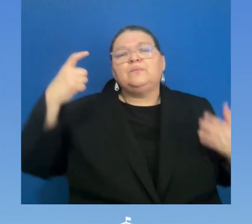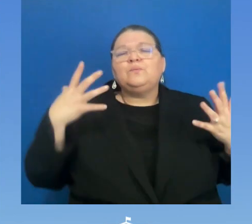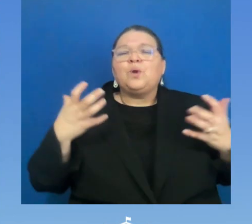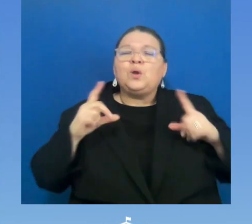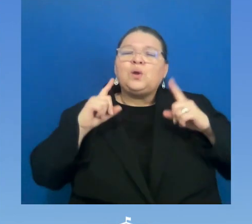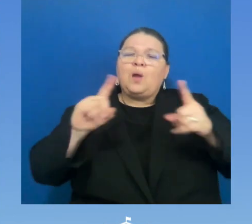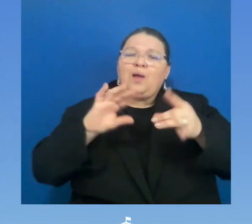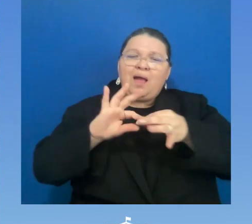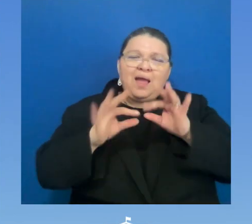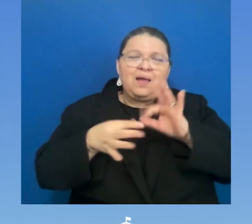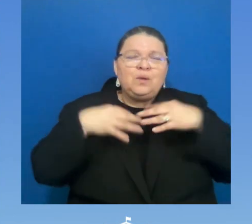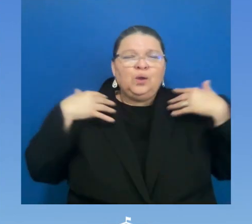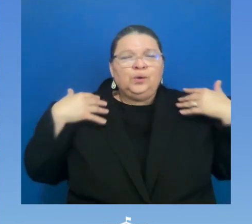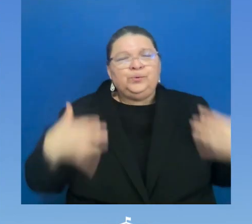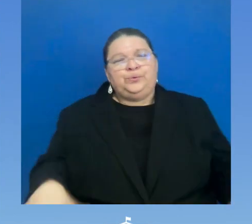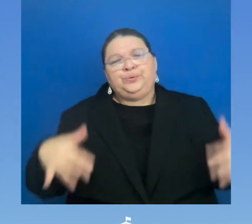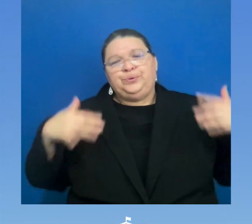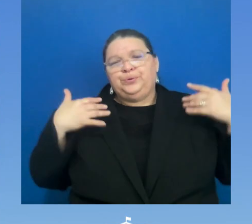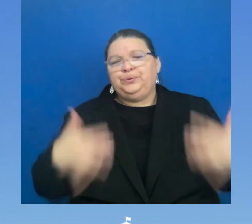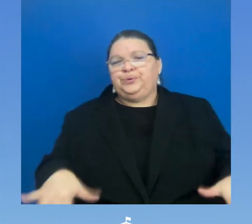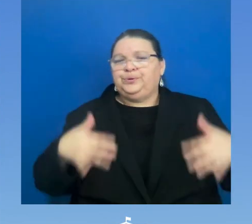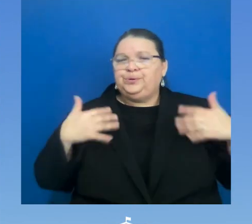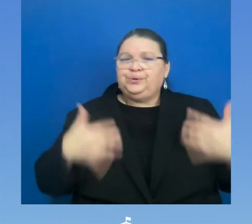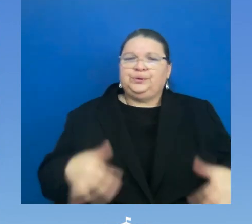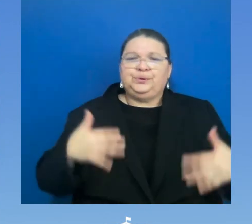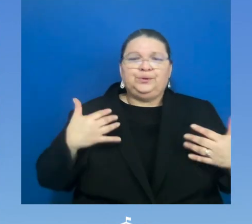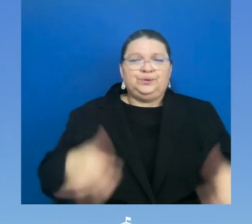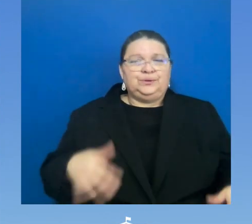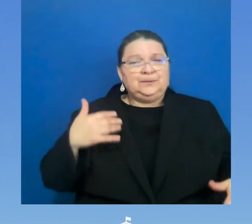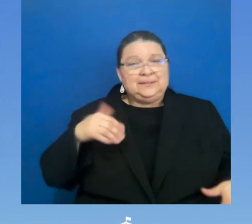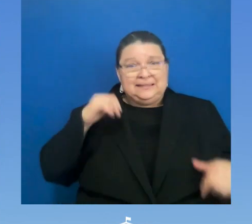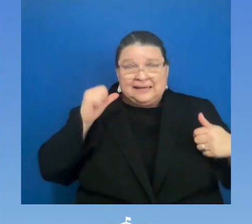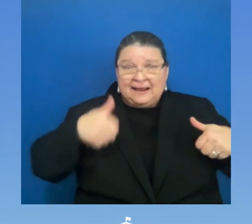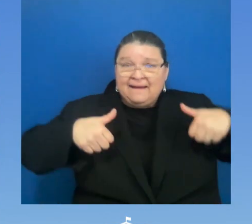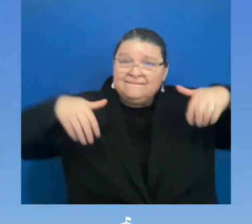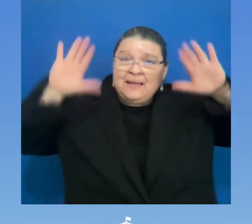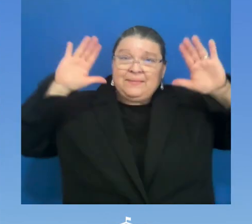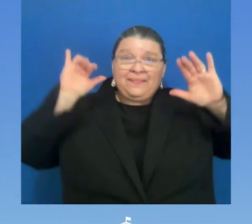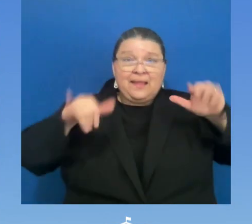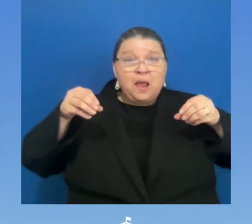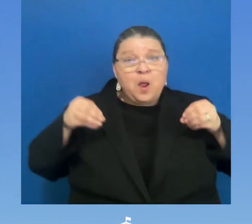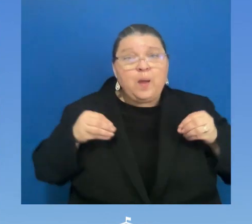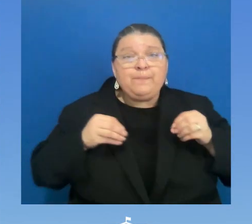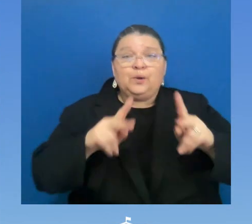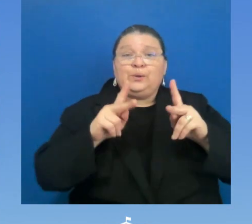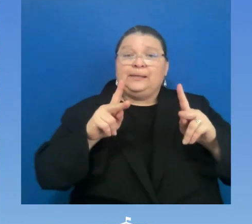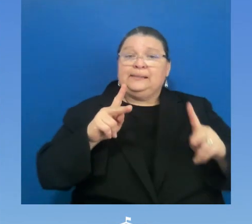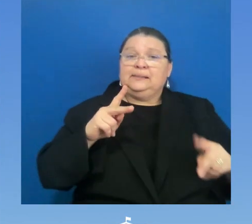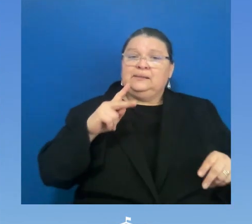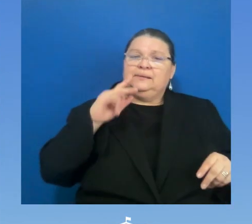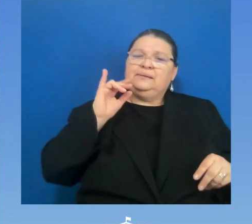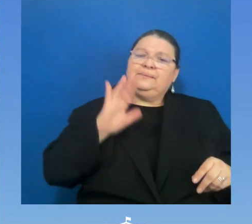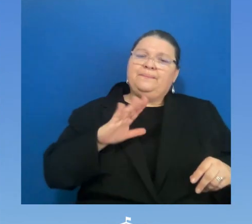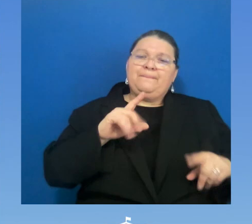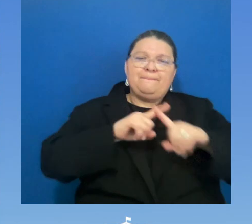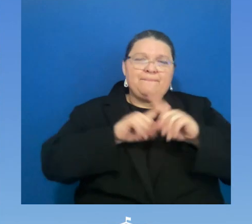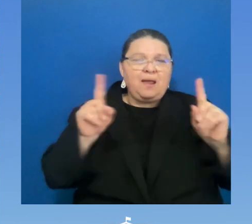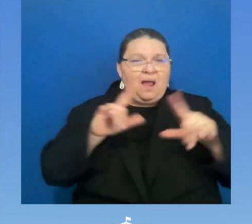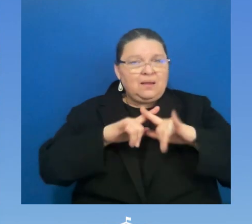Ms. Scurry: -- was very, very difficult but very, very powerful, and we knew we had to do it. And I think when I saw that they filed that lawsuit,